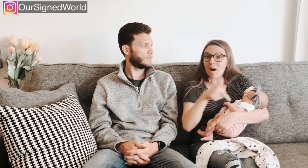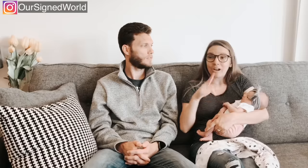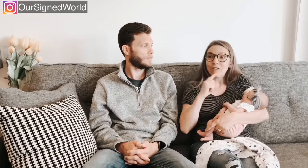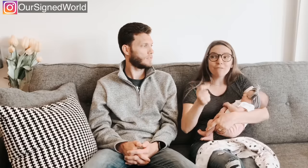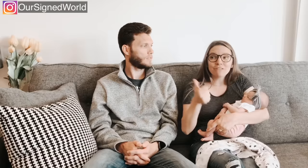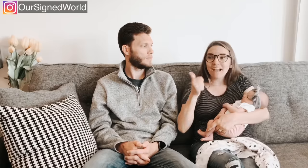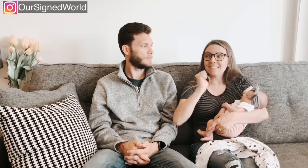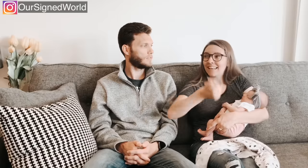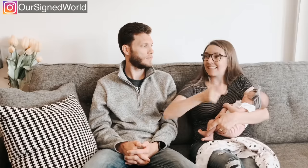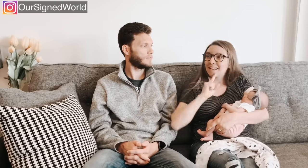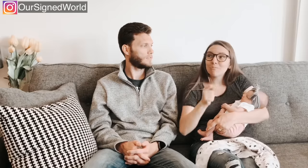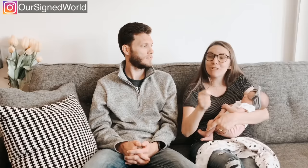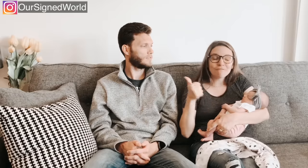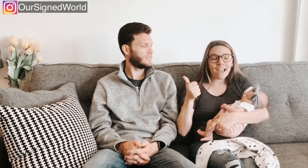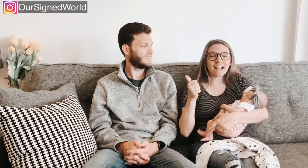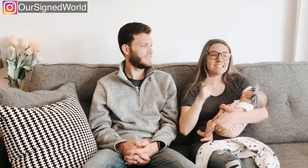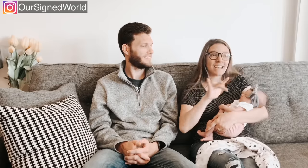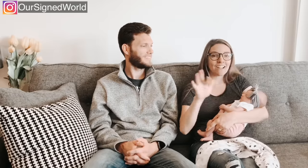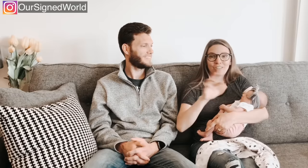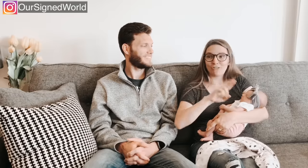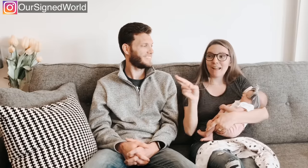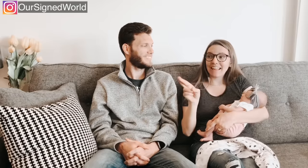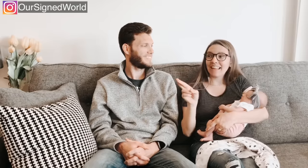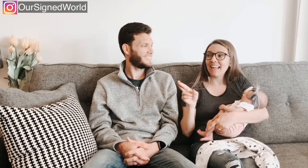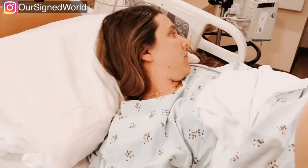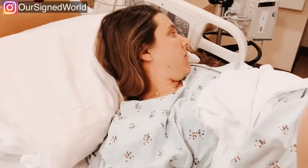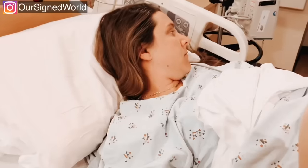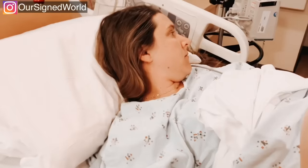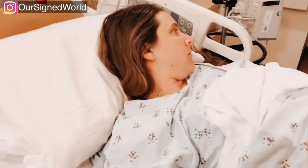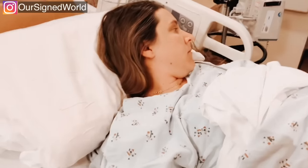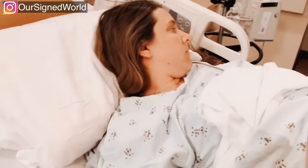around really fast, getting set up really fast, getting everything ready.